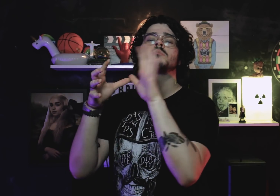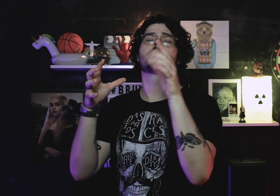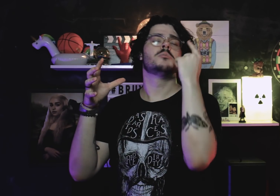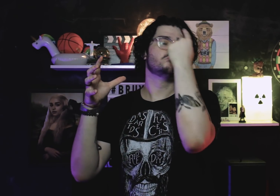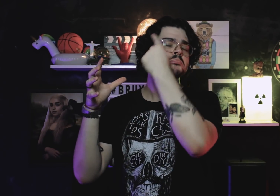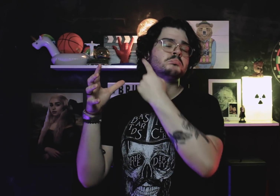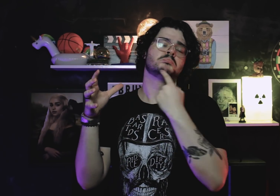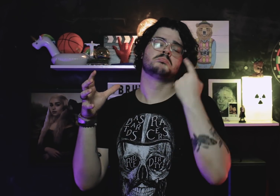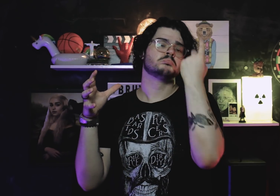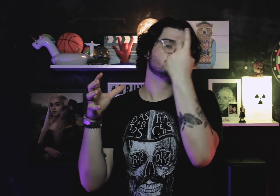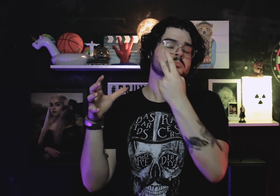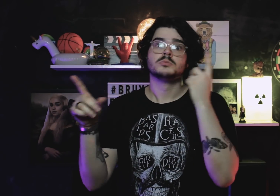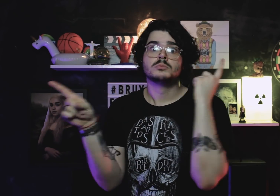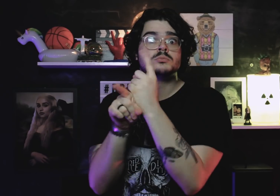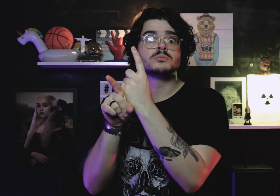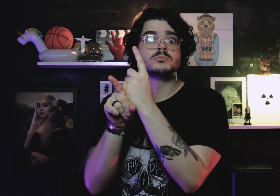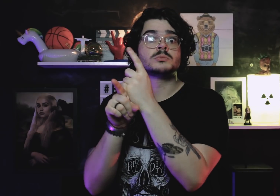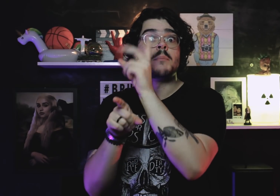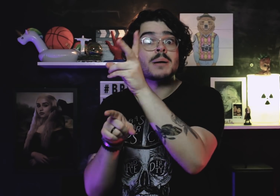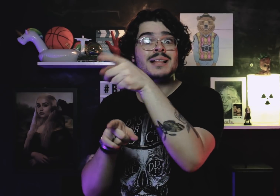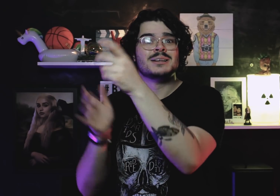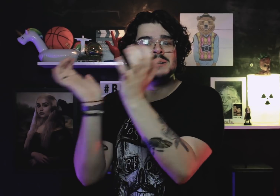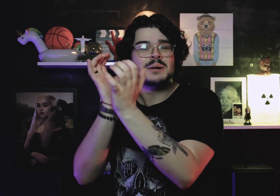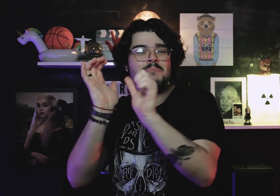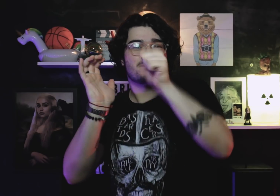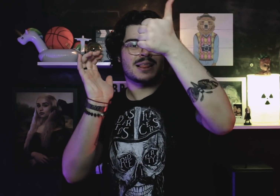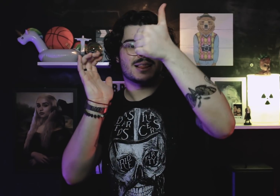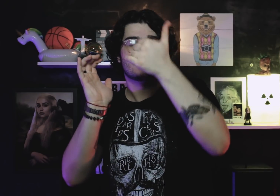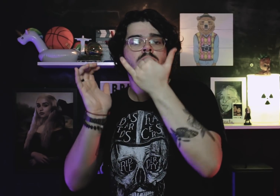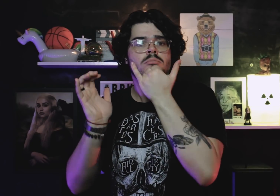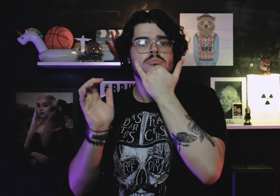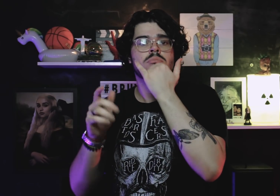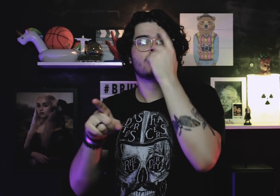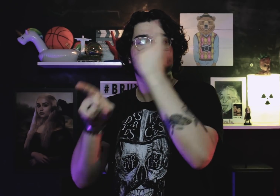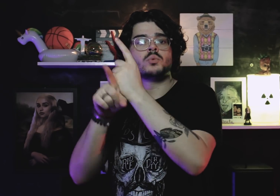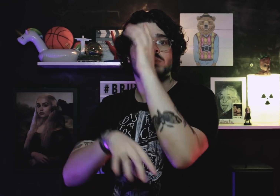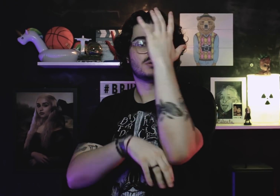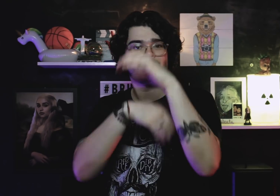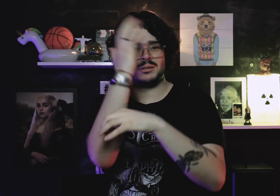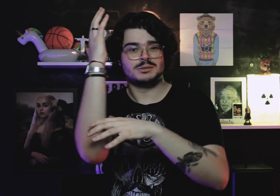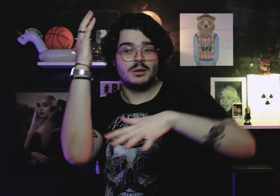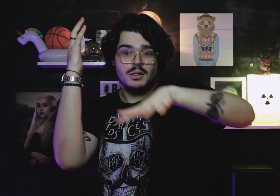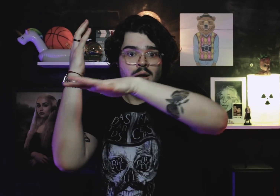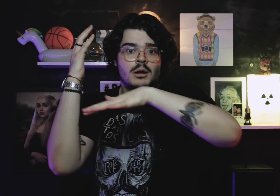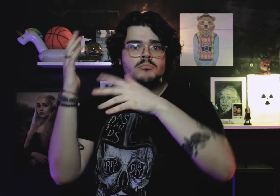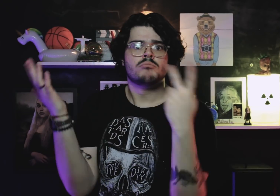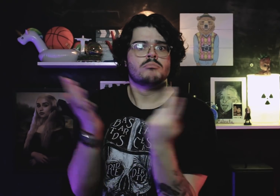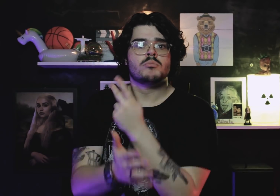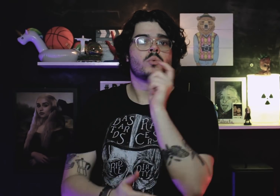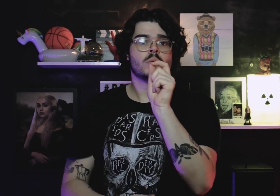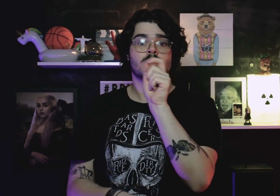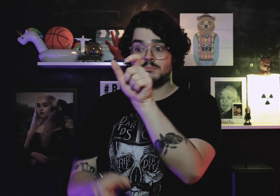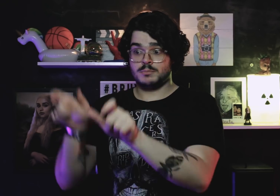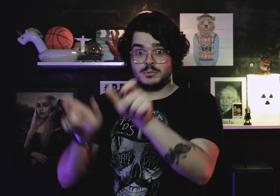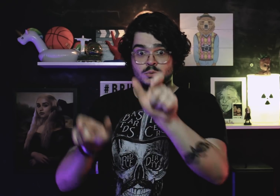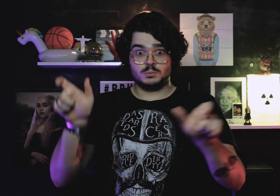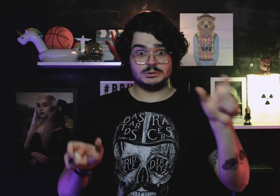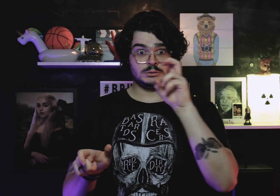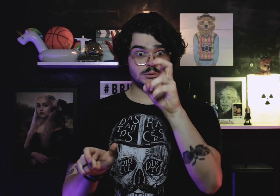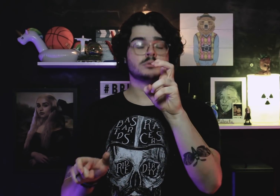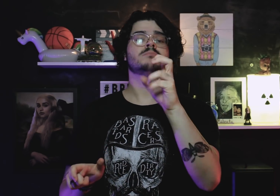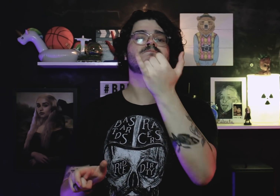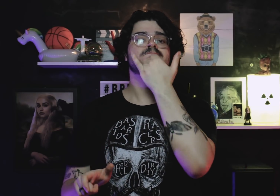After a few hours they found the first men in the middle of the forest,